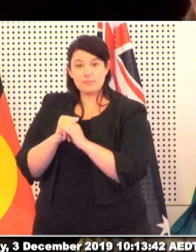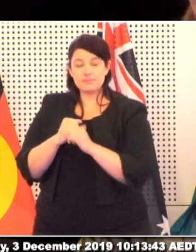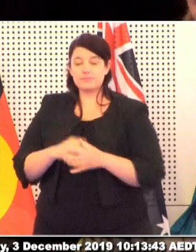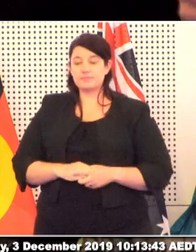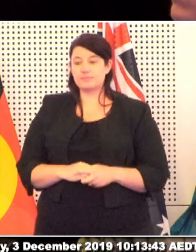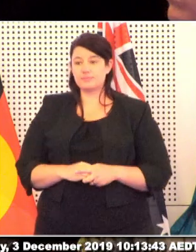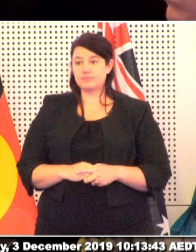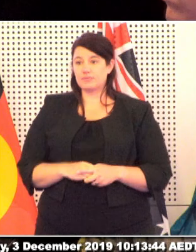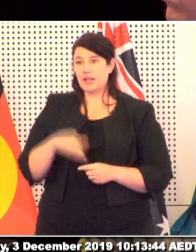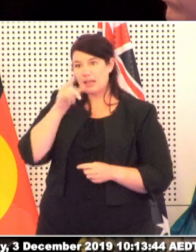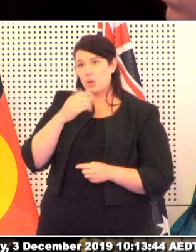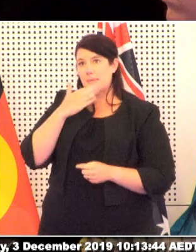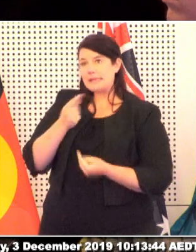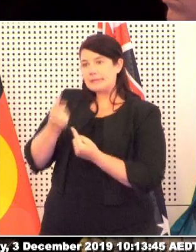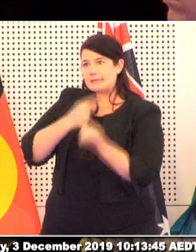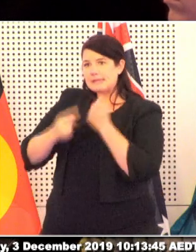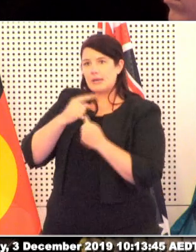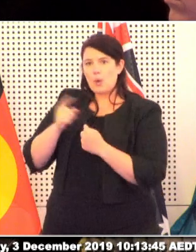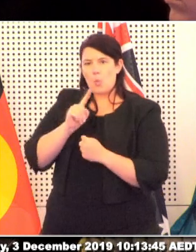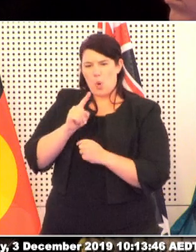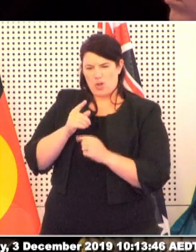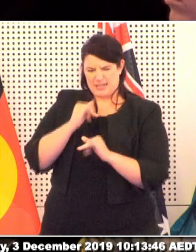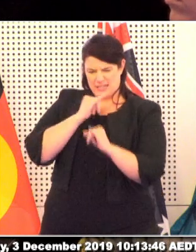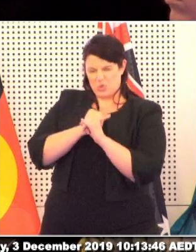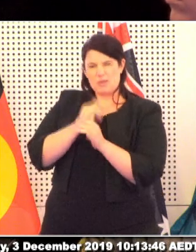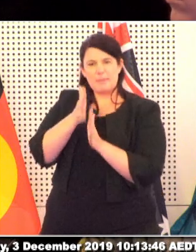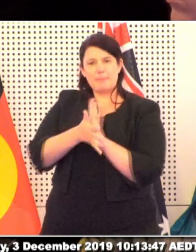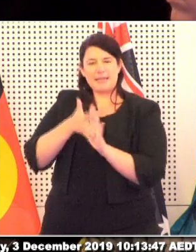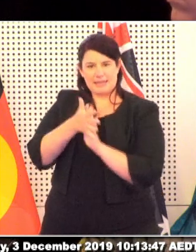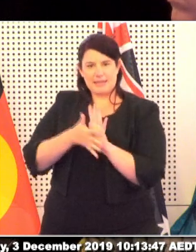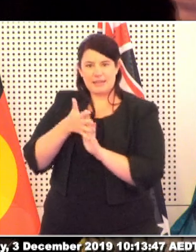Can you please describe the concept of an institution as related to persons with